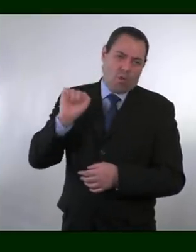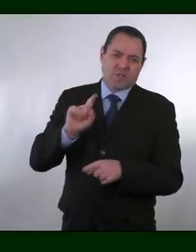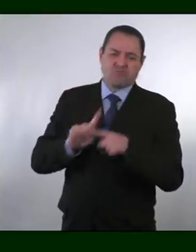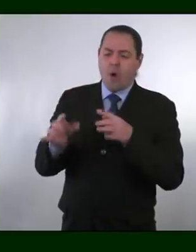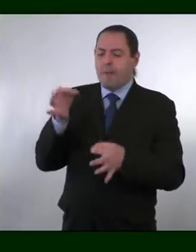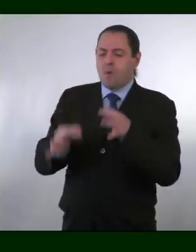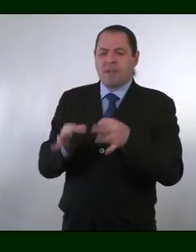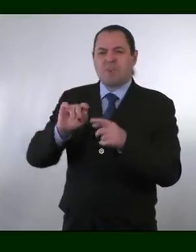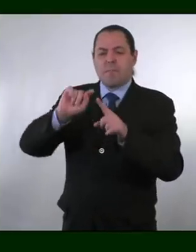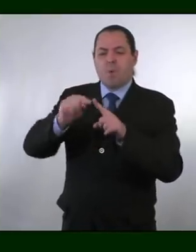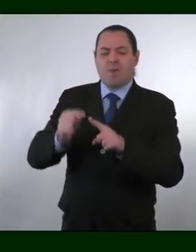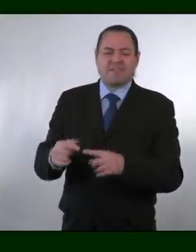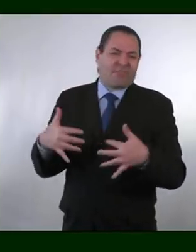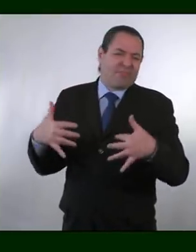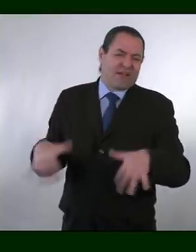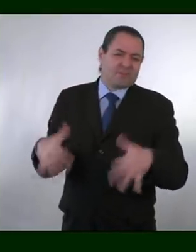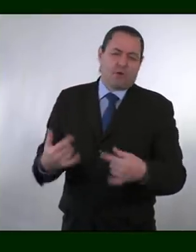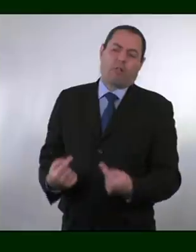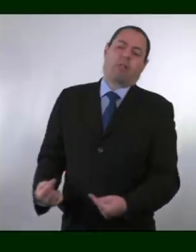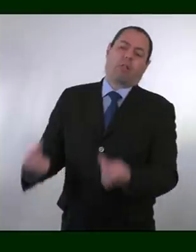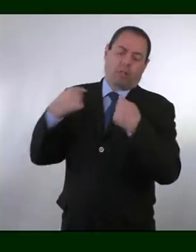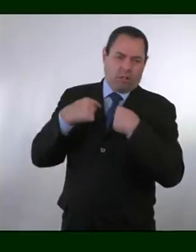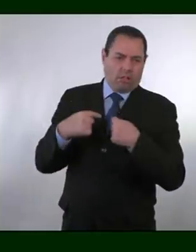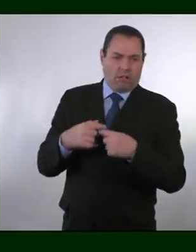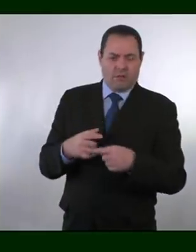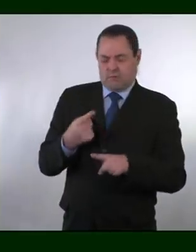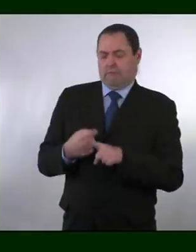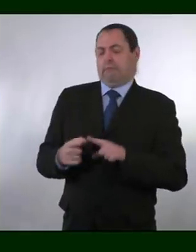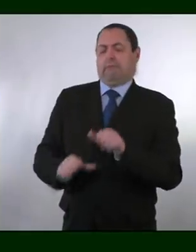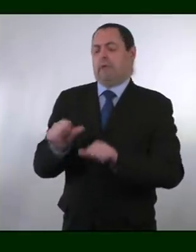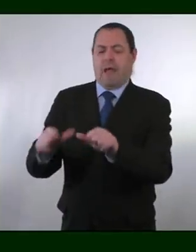score political points by attacking us for moving too fast. I am proud of what we did